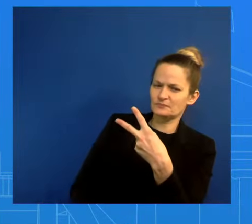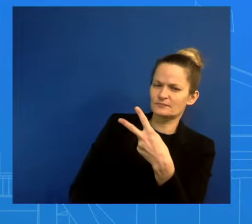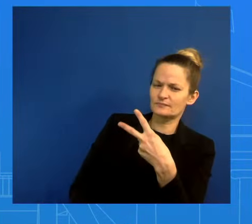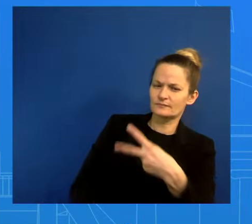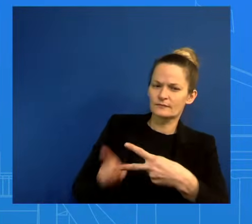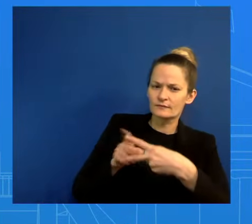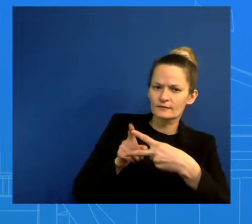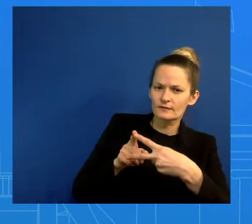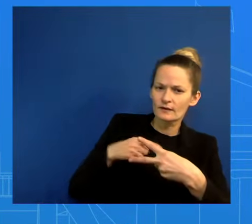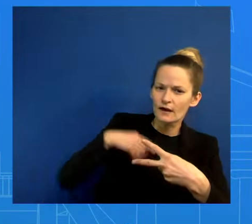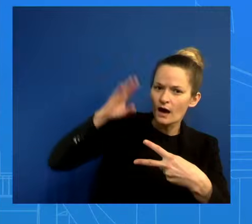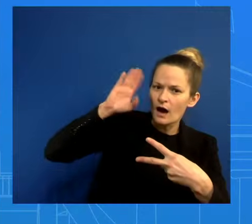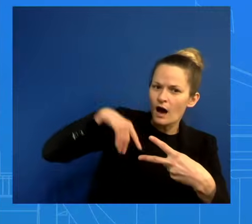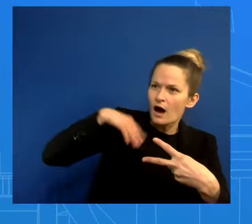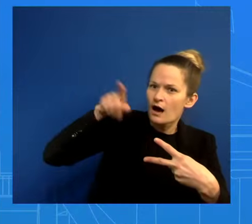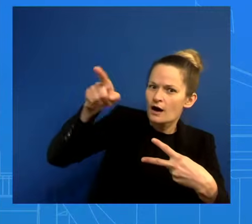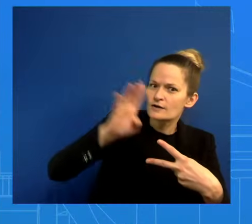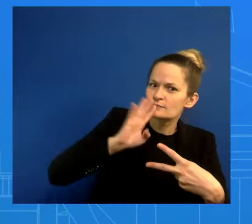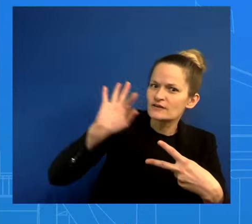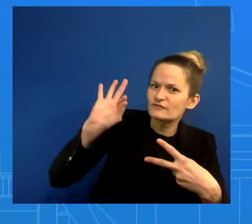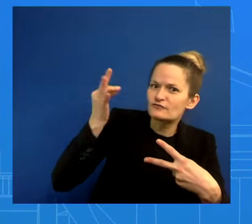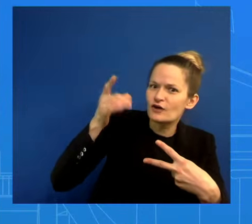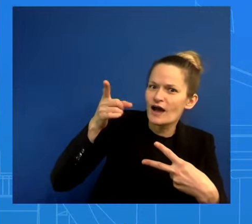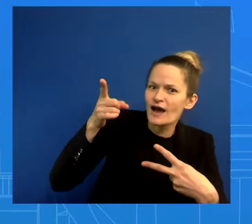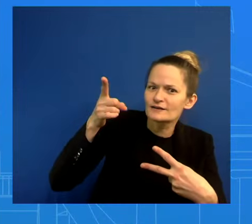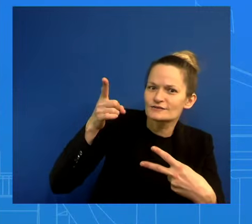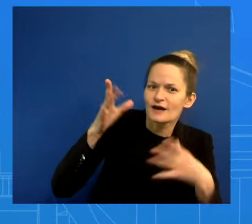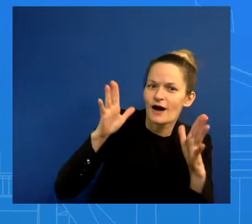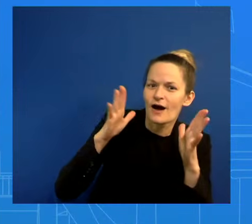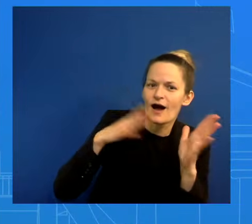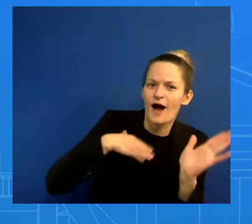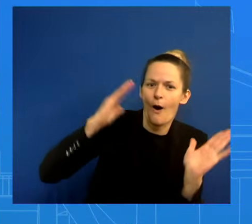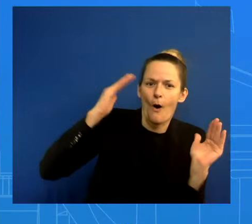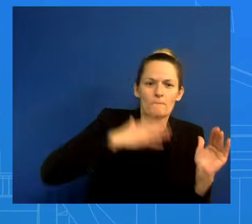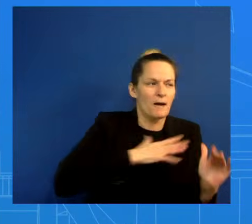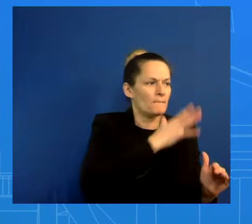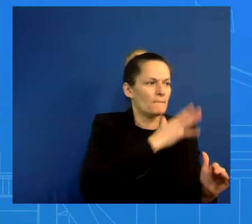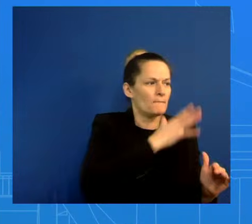"Oh gosh, I hope my mom is not watching." The Press: First thing is on the statement